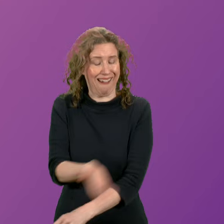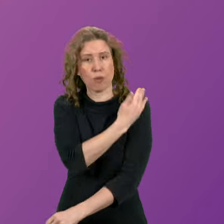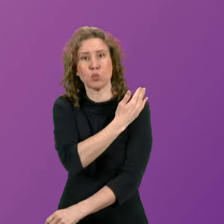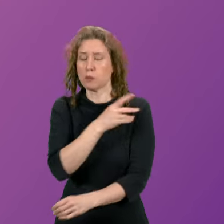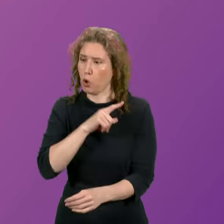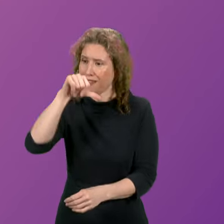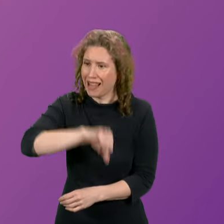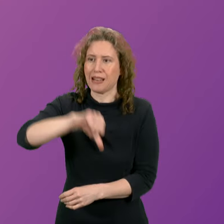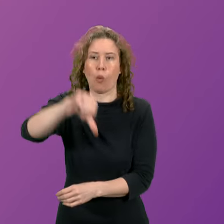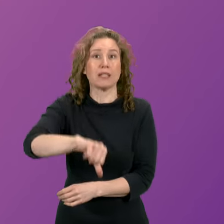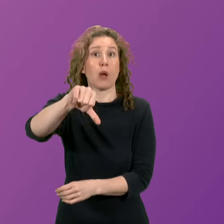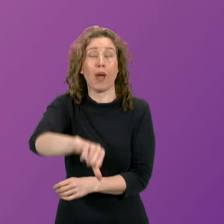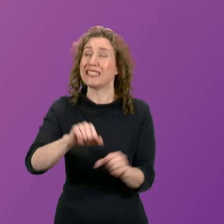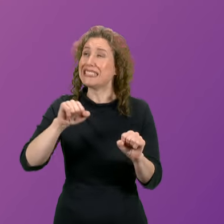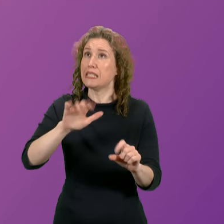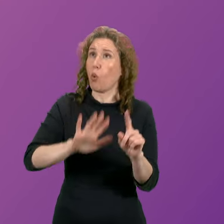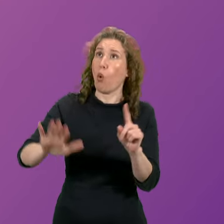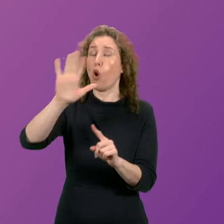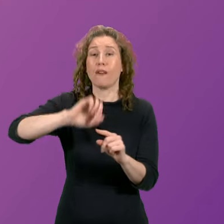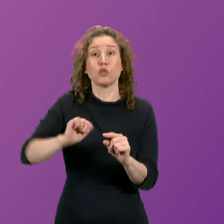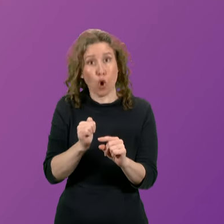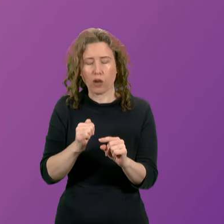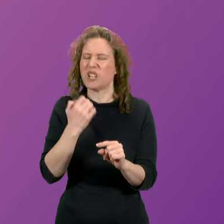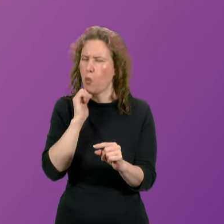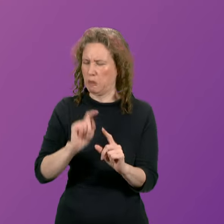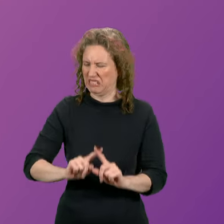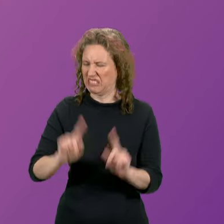down. In seats up and down Scotland, it will be a straight fight between